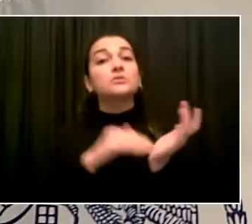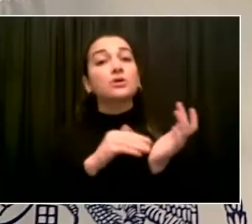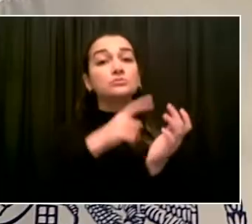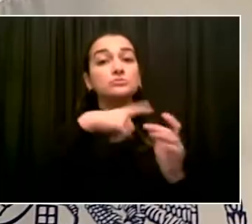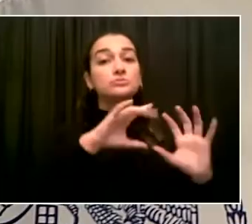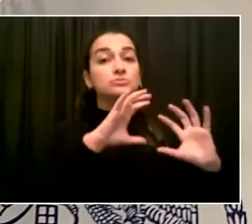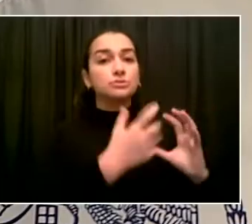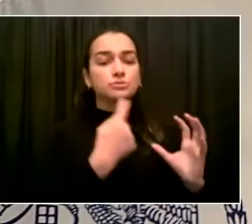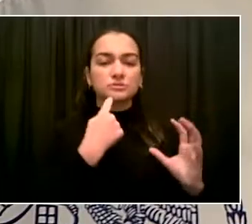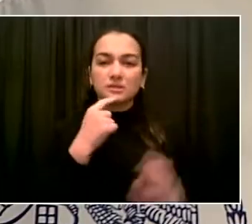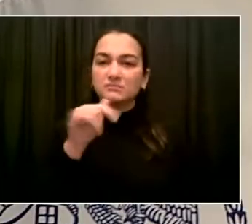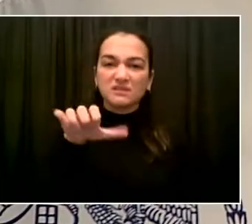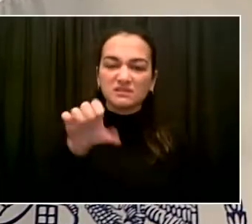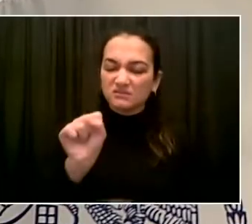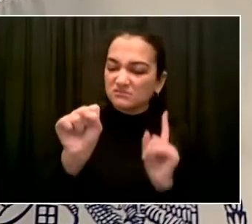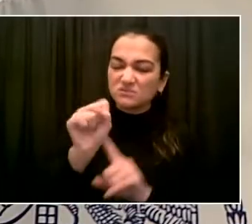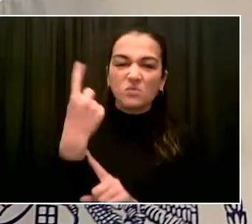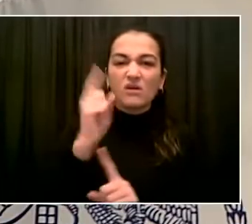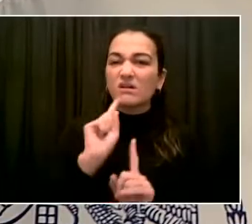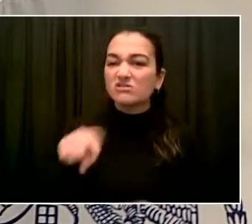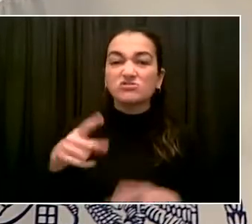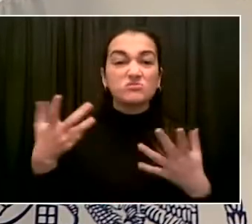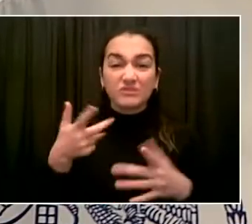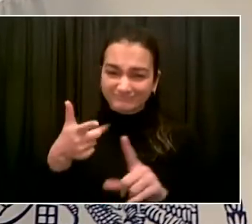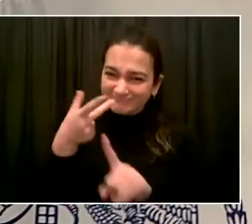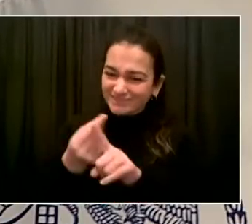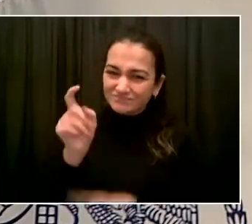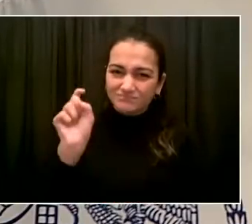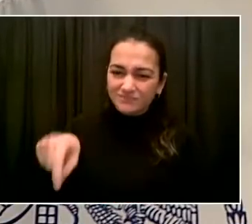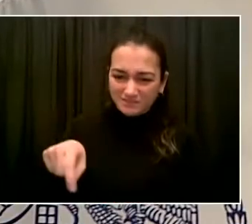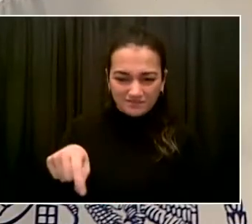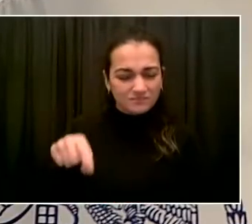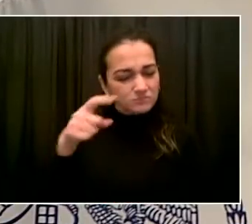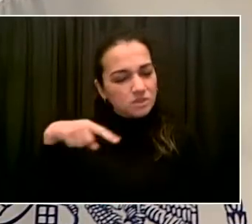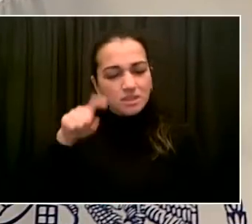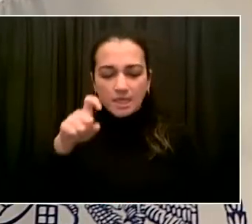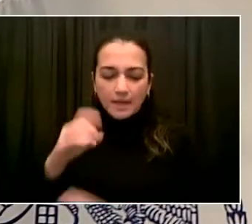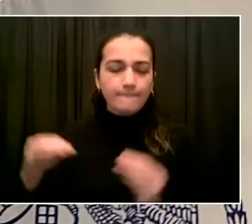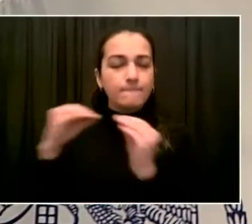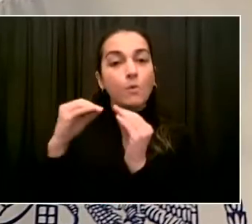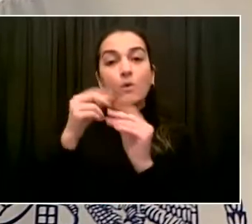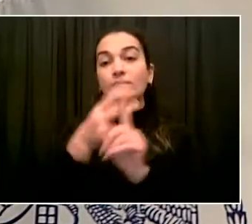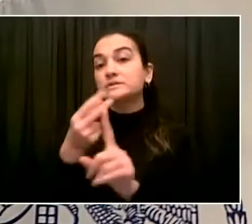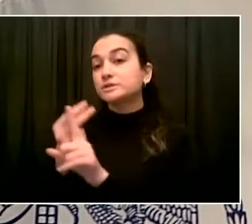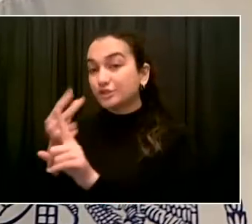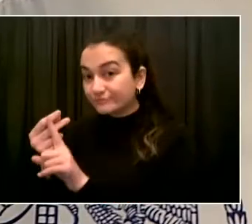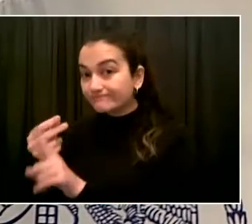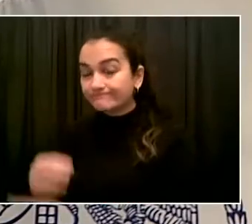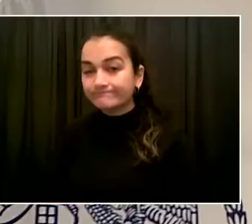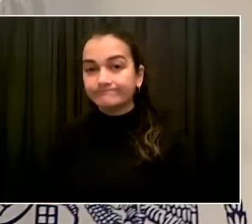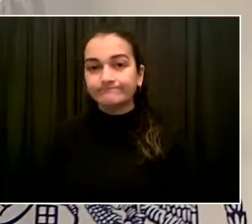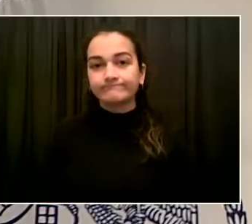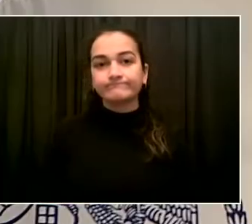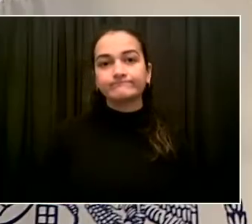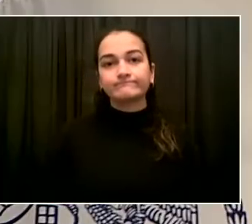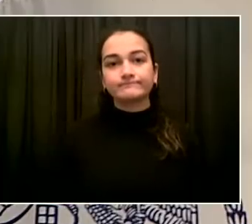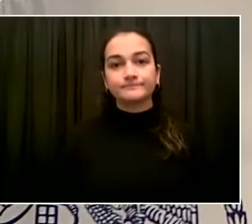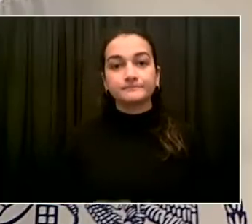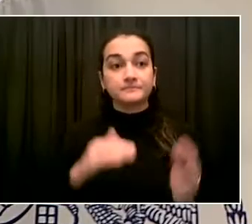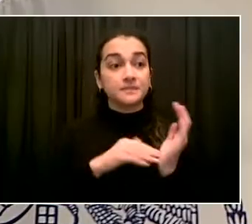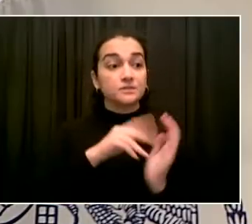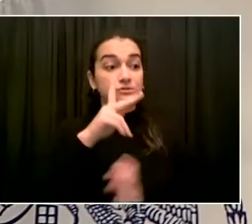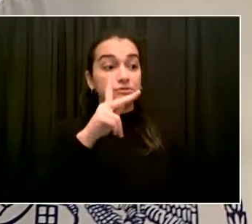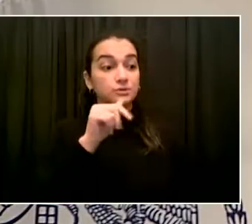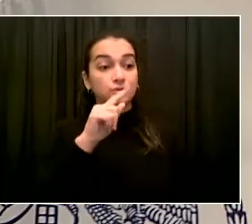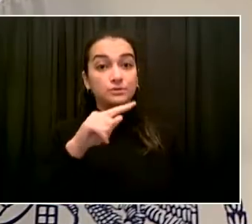TOOLS.